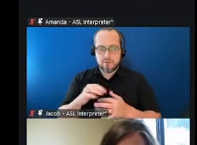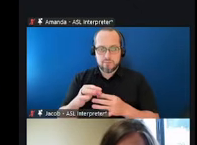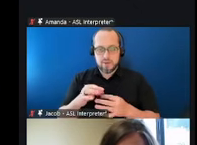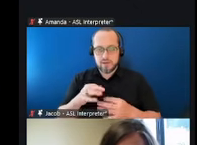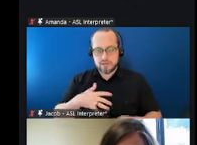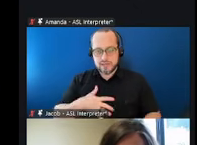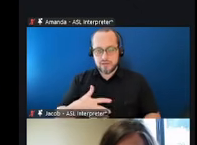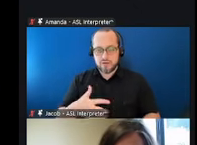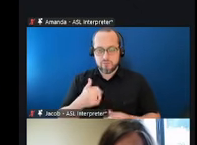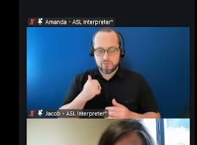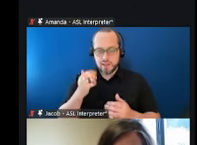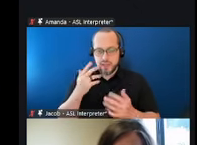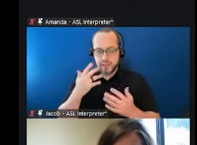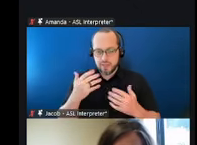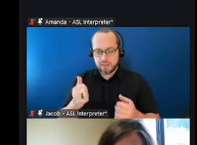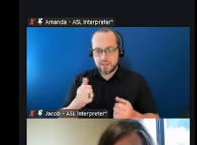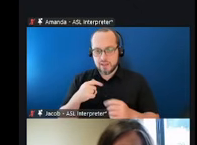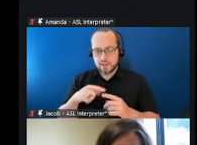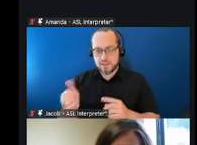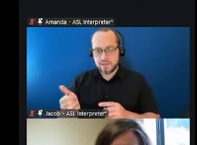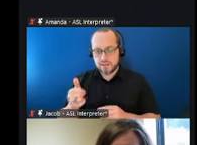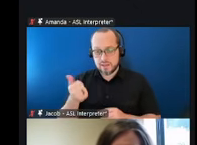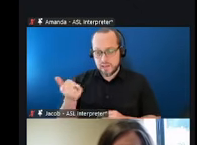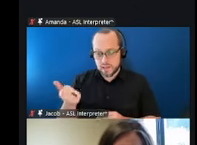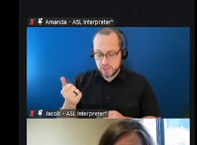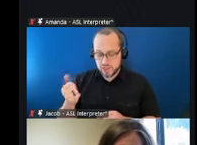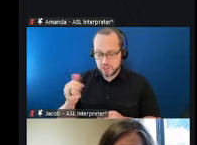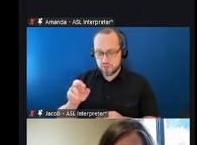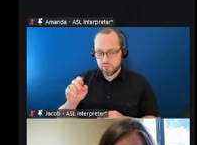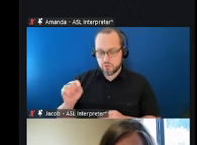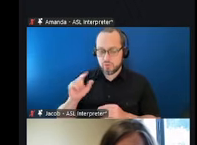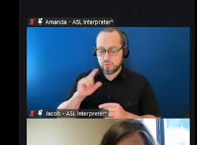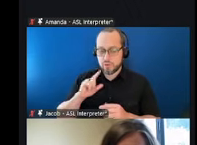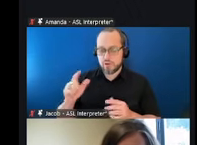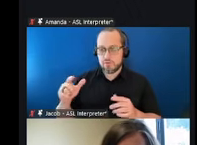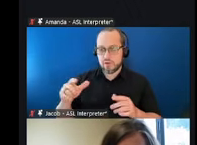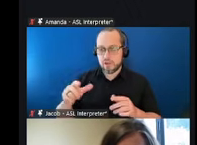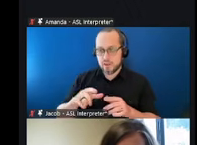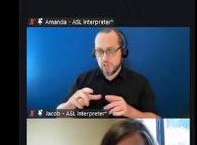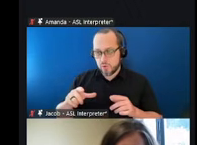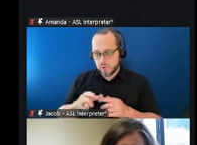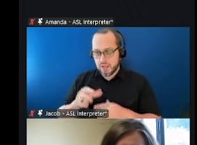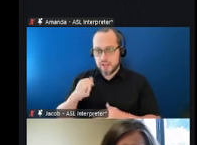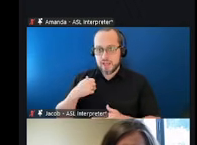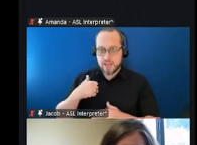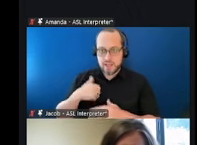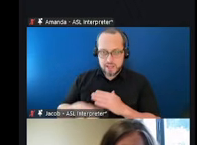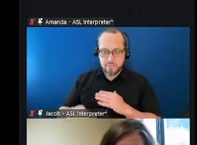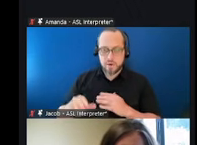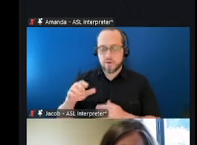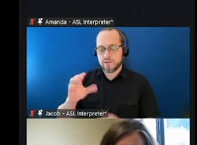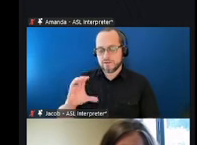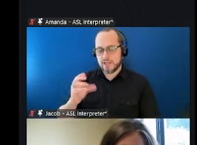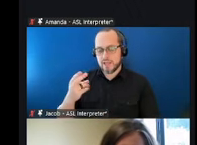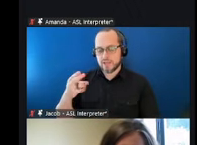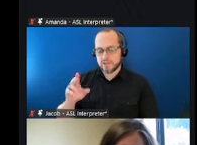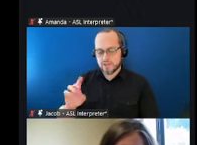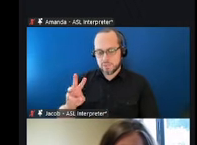in just like the other roots hubs in locate I gave birth CHW doula model and in other areas but I do